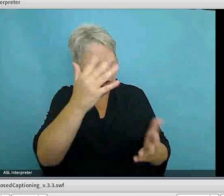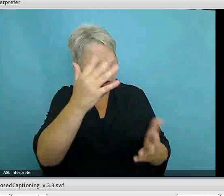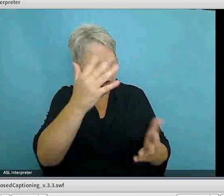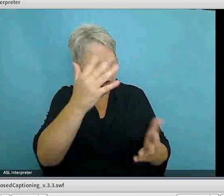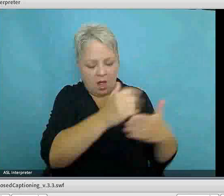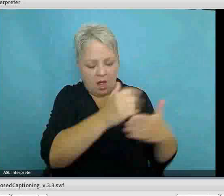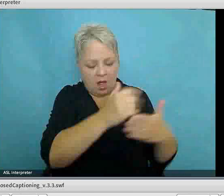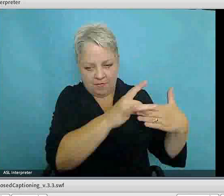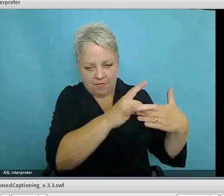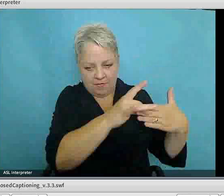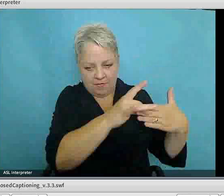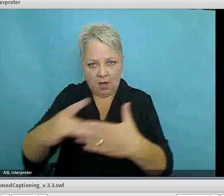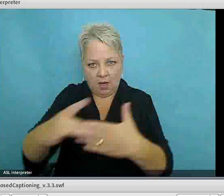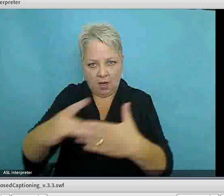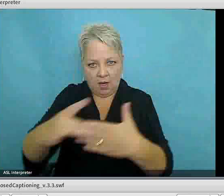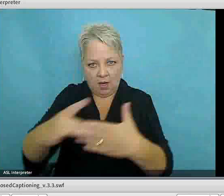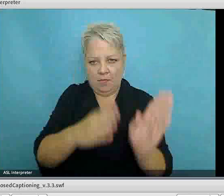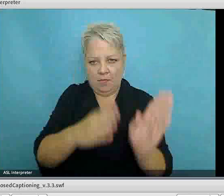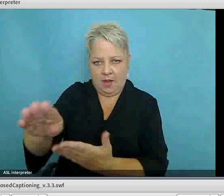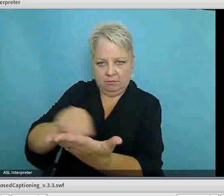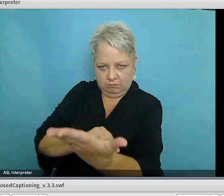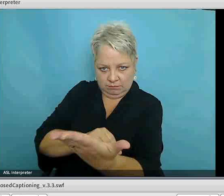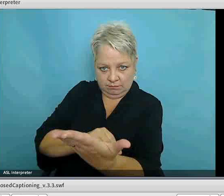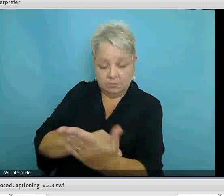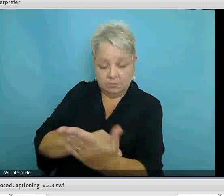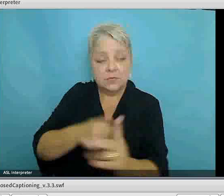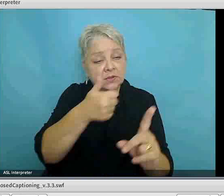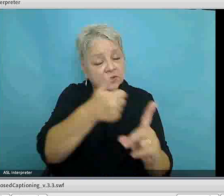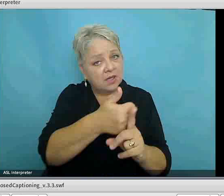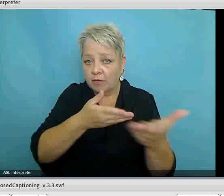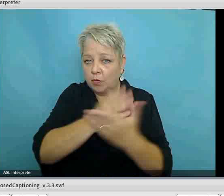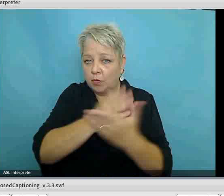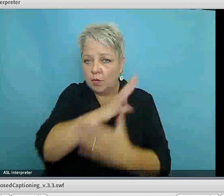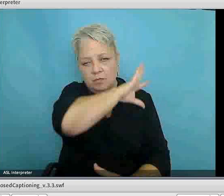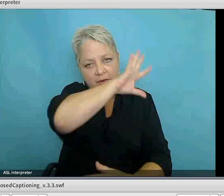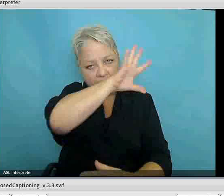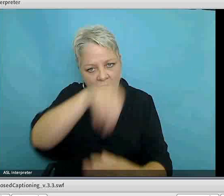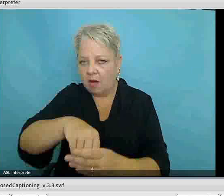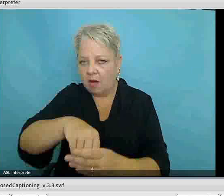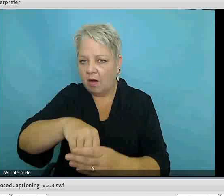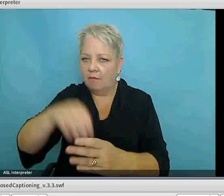Care Plan and has the right to be involved every step of the way.